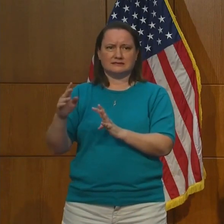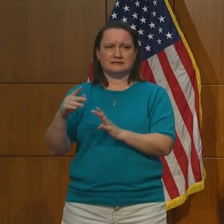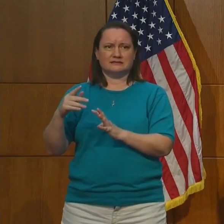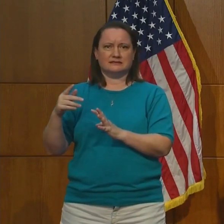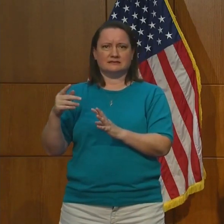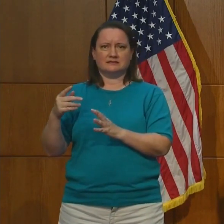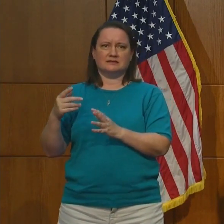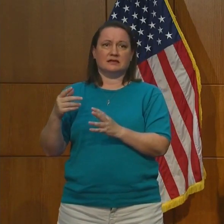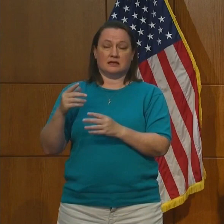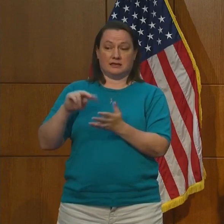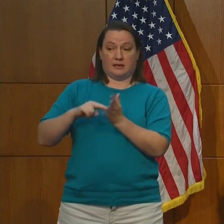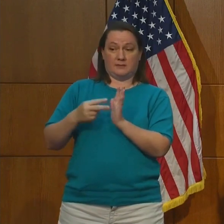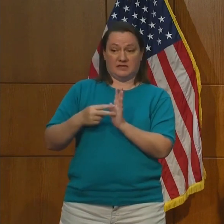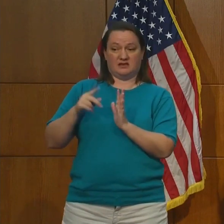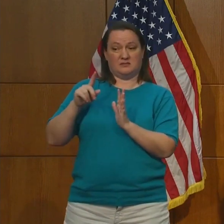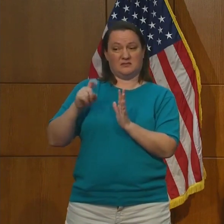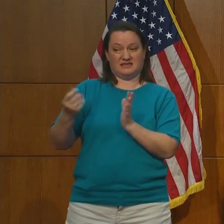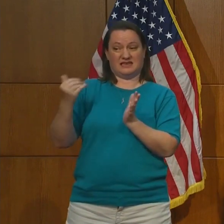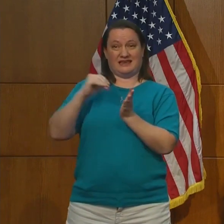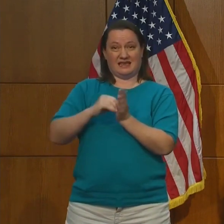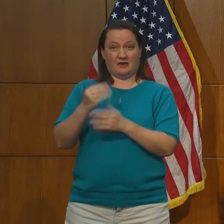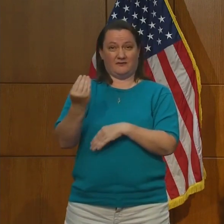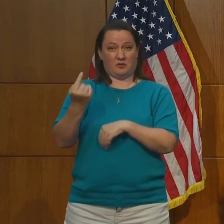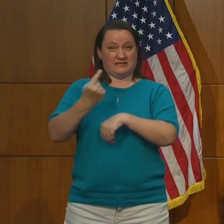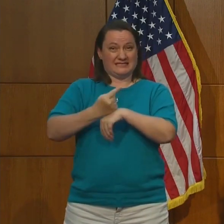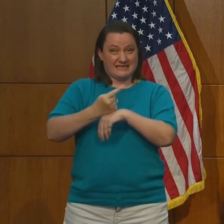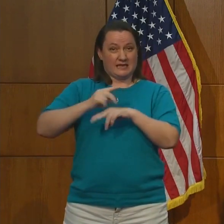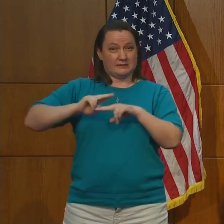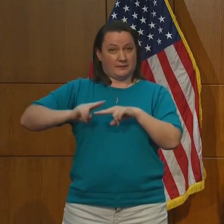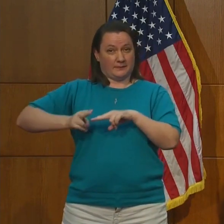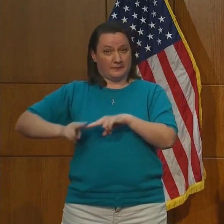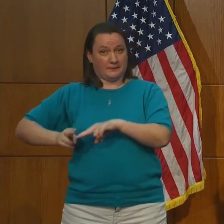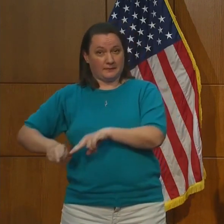EXPECT THESE RESTRICTIONS A LOOK AT THIS SORT OF HYBRID